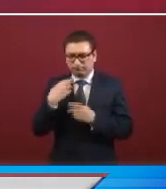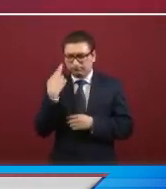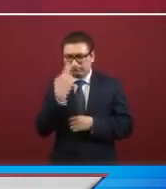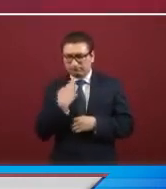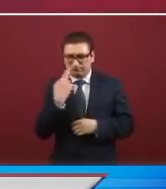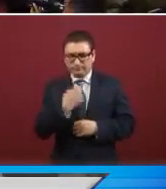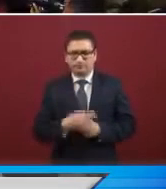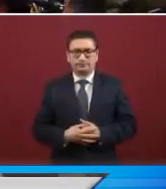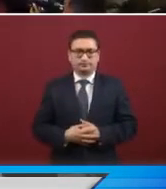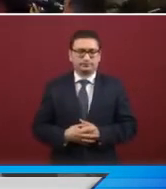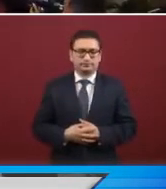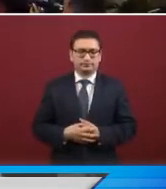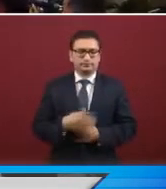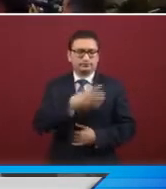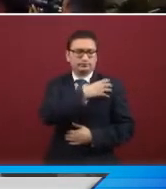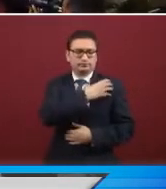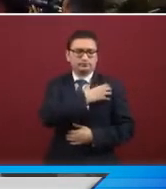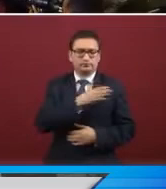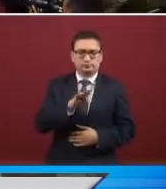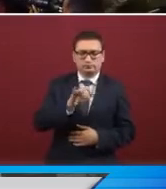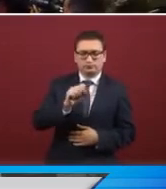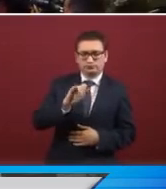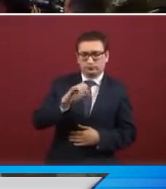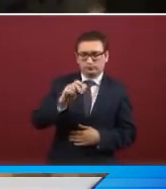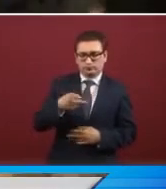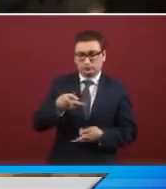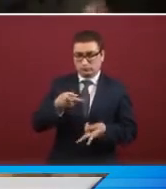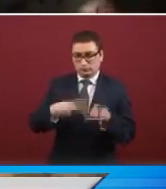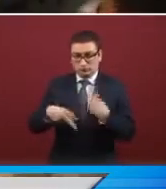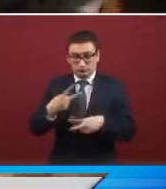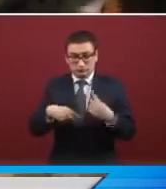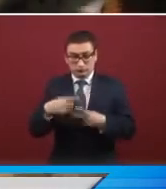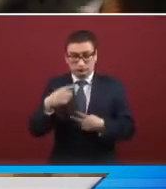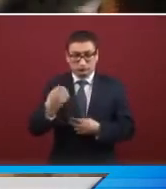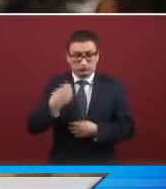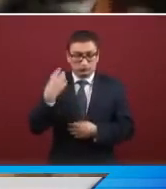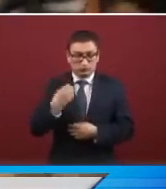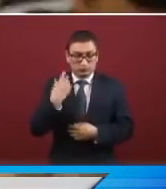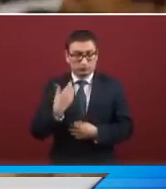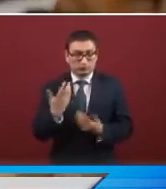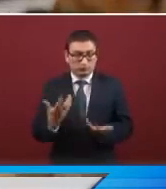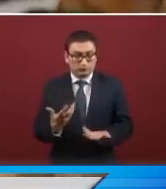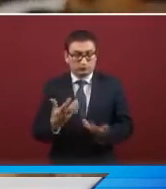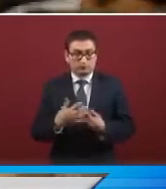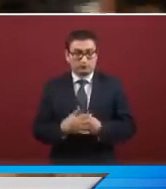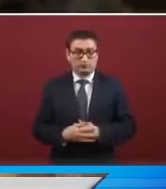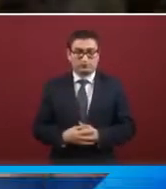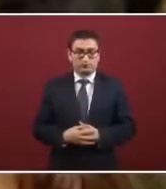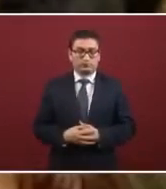The Commander of the National Guard General Bucio participates in security meetings that are held daily